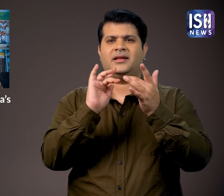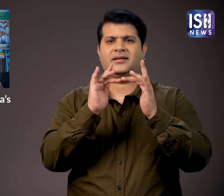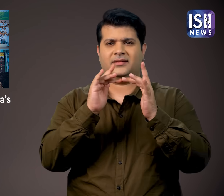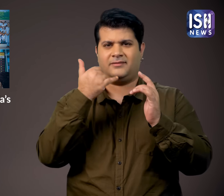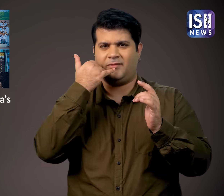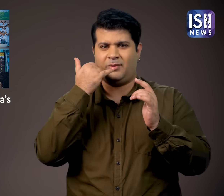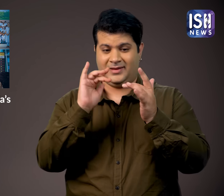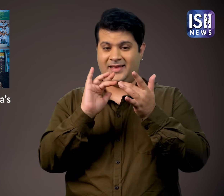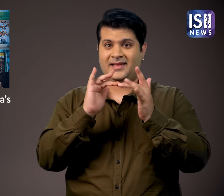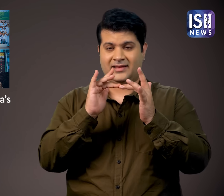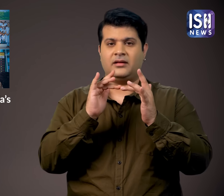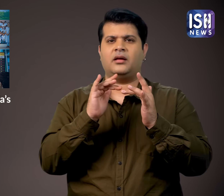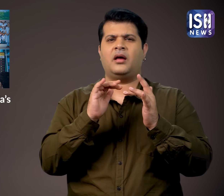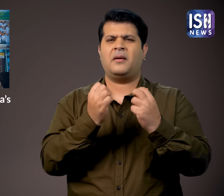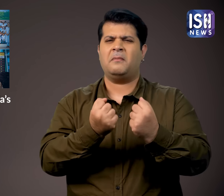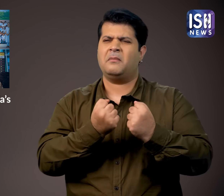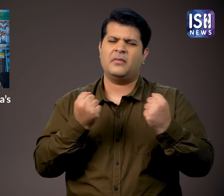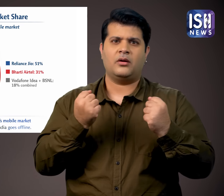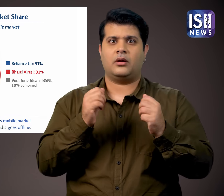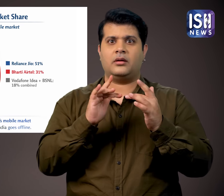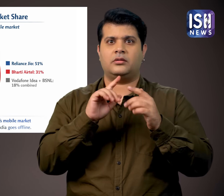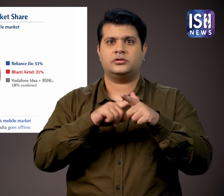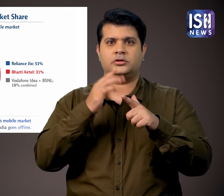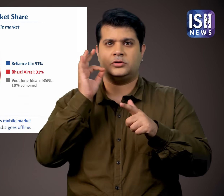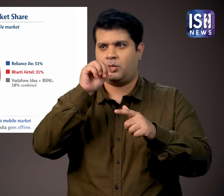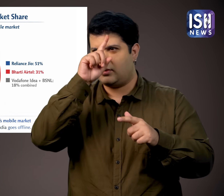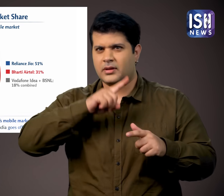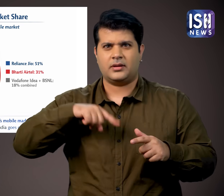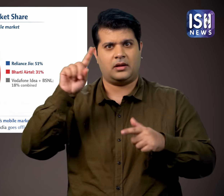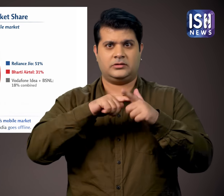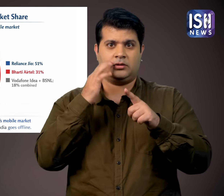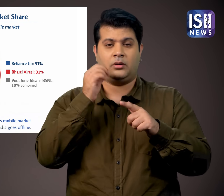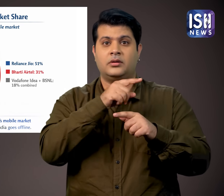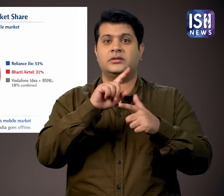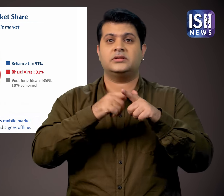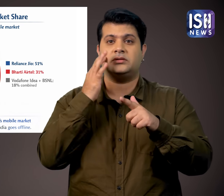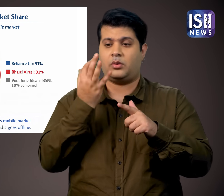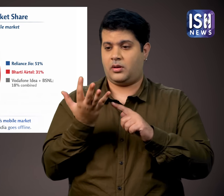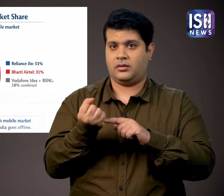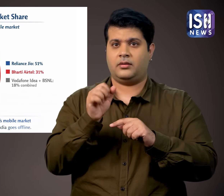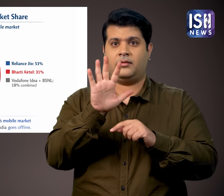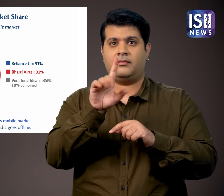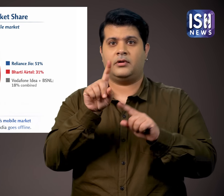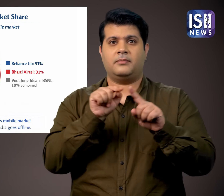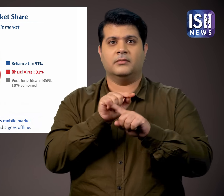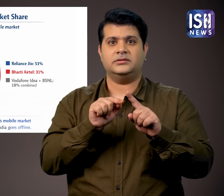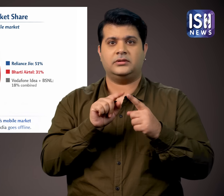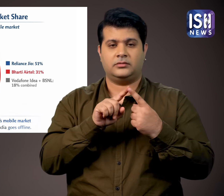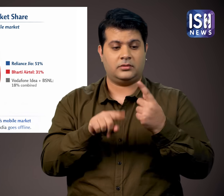In the telecom indistry, Reliance Jio is the most powerful player in mobile internet space. Jio holds 51% of such share,